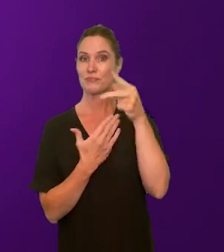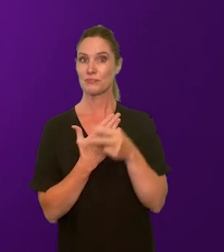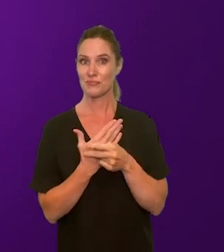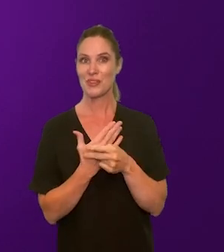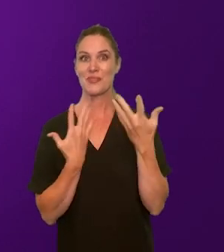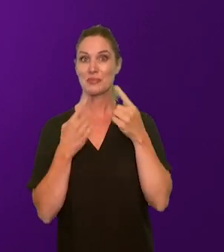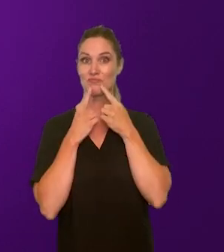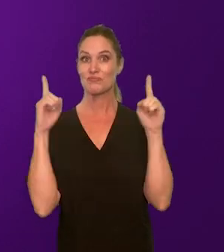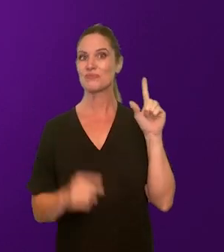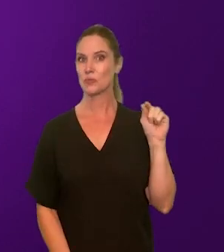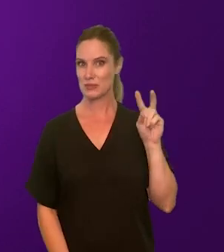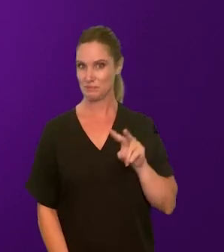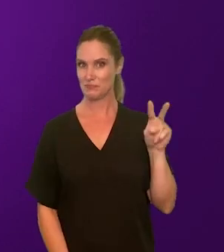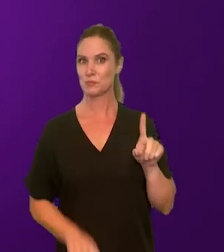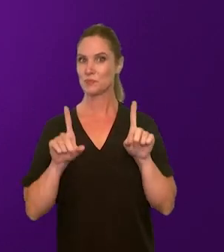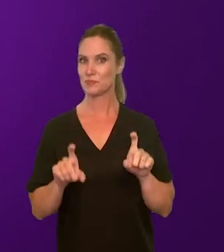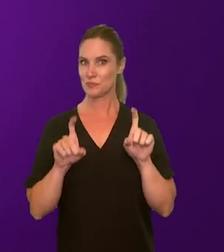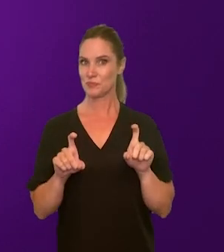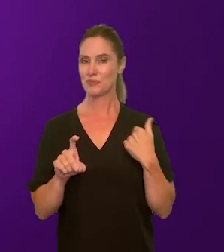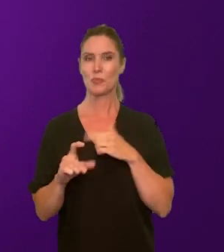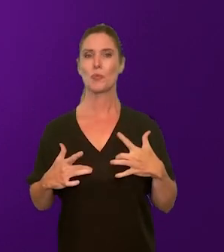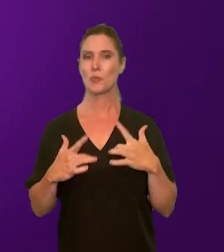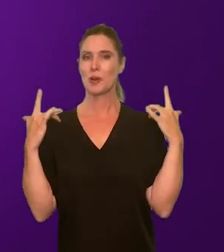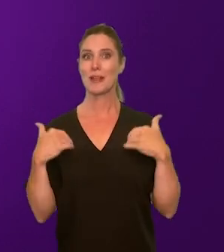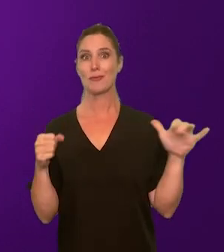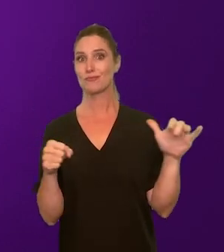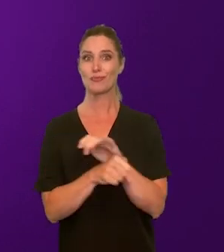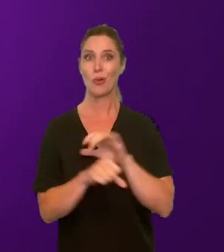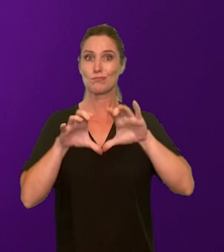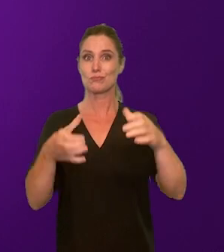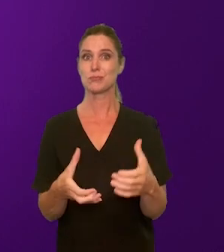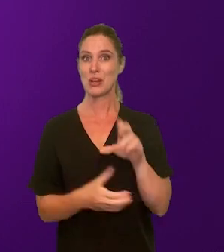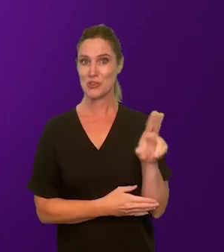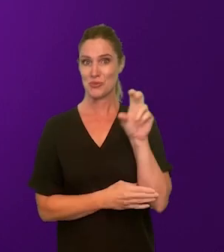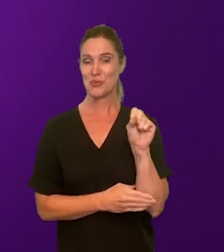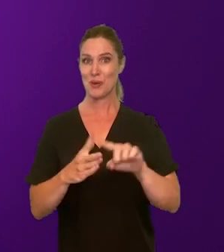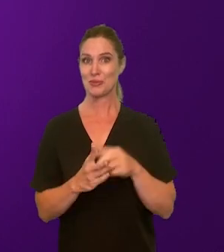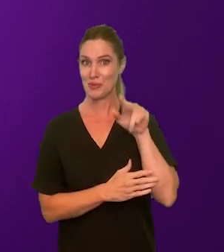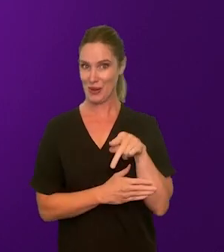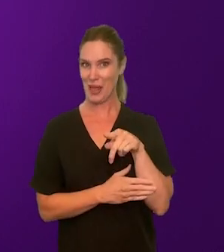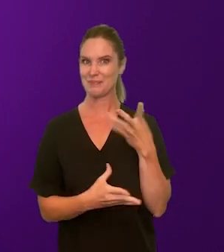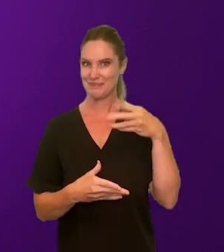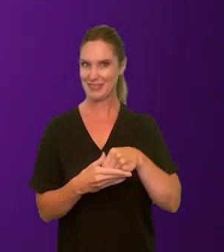after a successful 2022 pilot and we're thrilled to have a full cohort of US startups in this year's program.